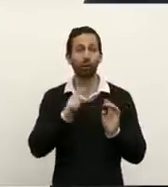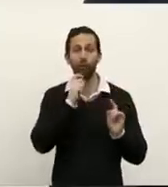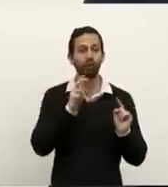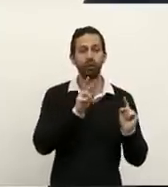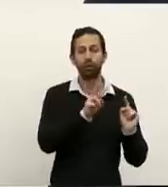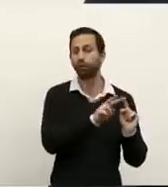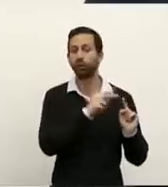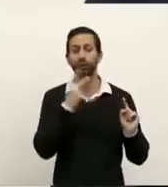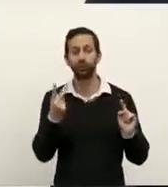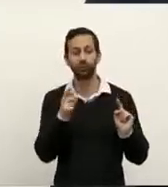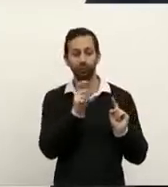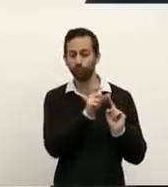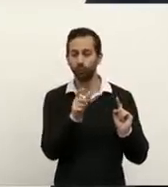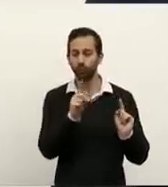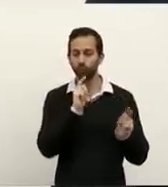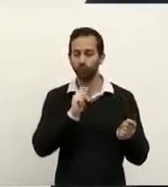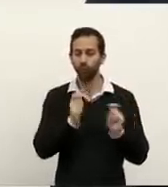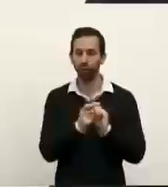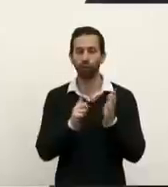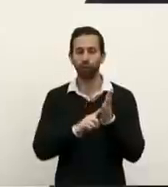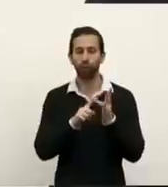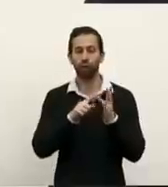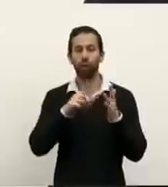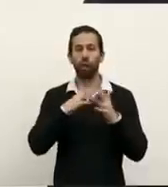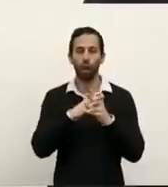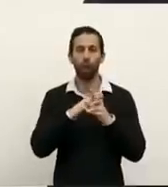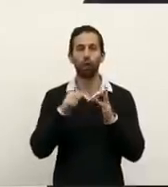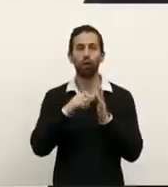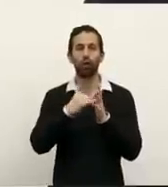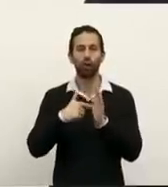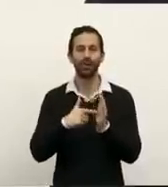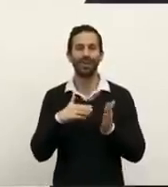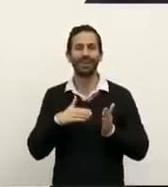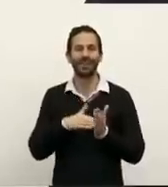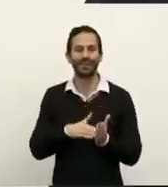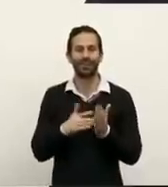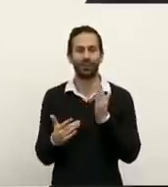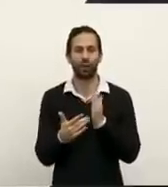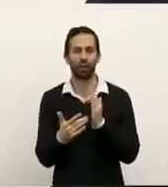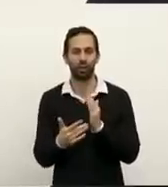and the words will be low-cost assistive technology. So, that's where you can go.